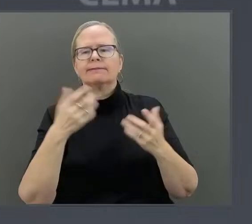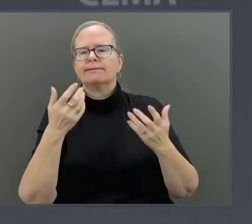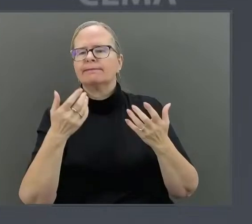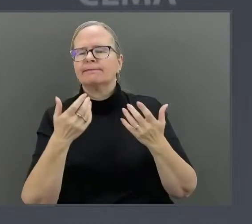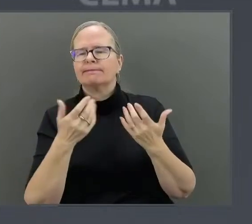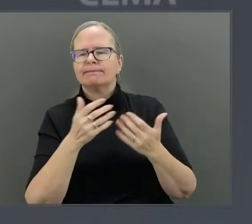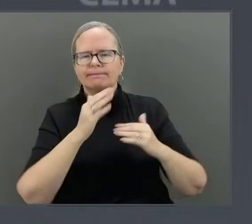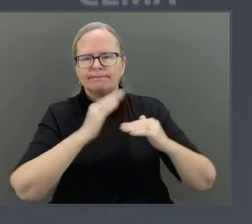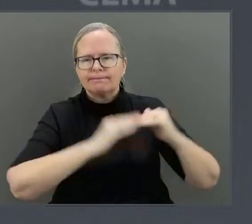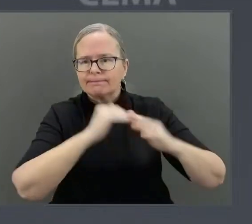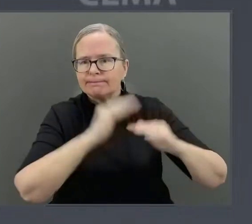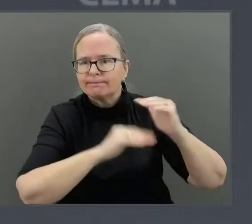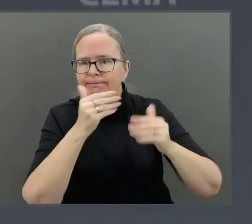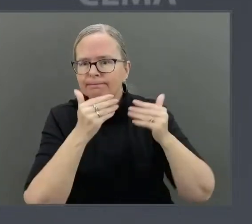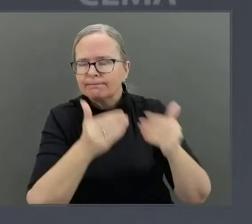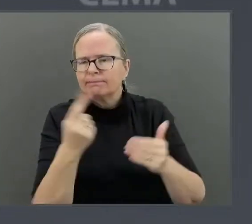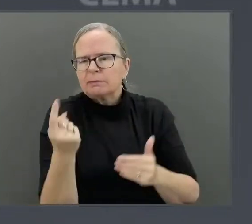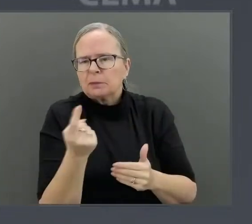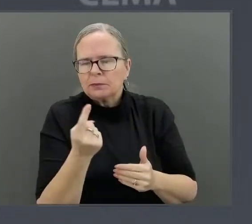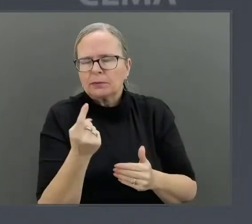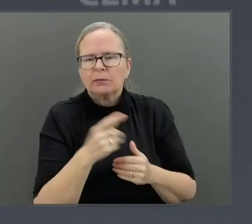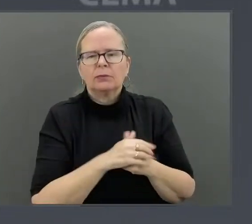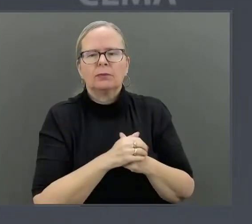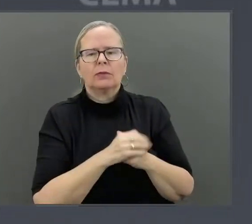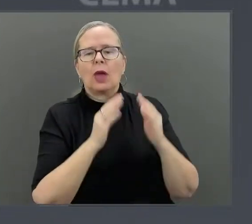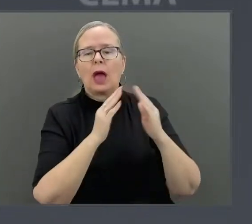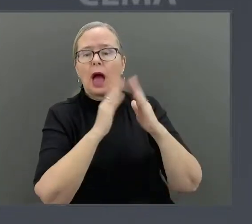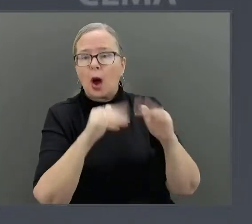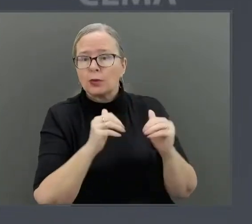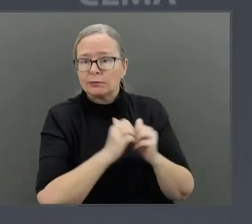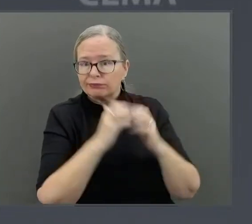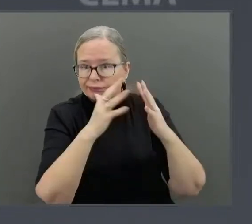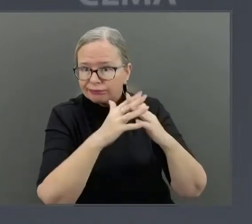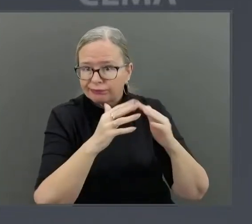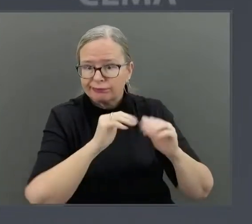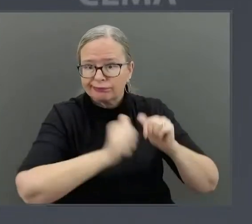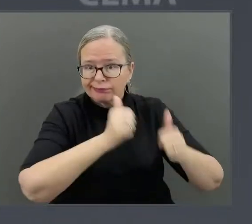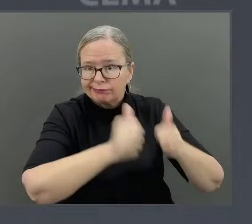Housing Development and so we're working with that construction industry to find out how much water